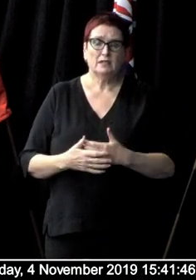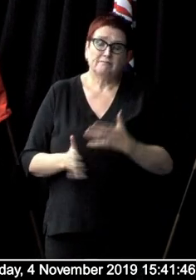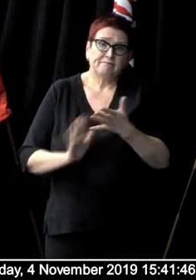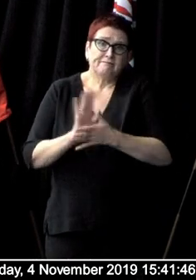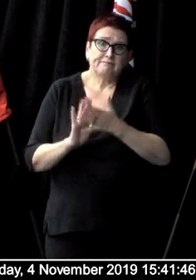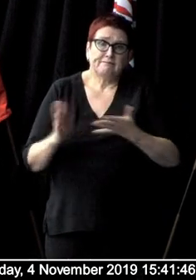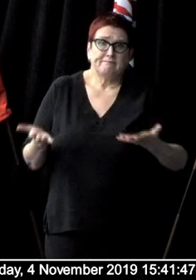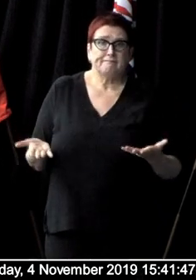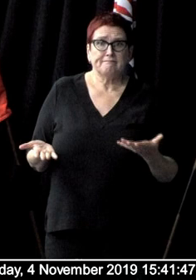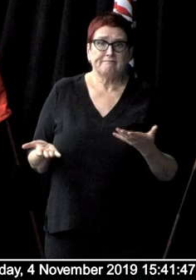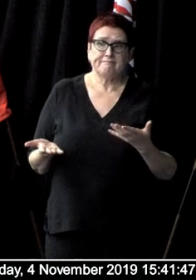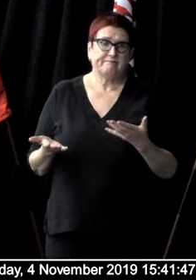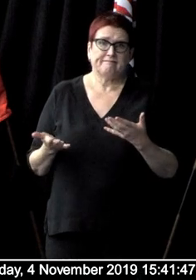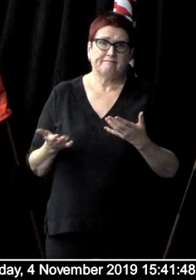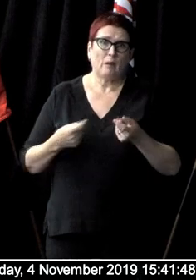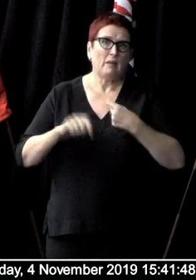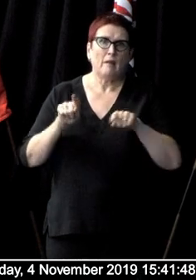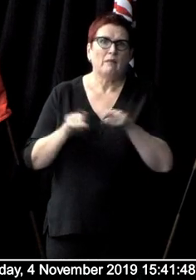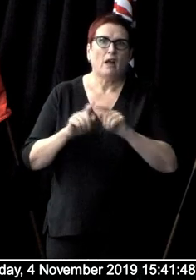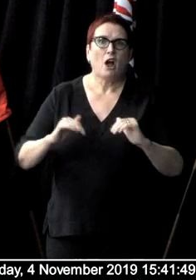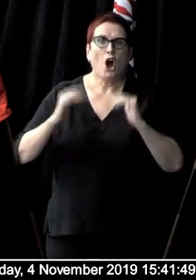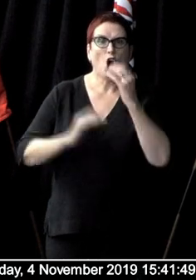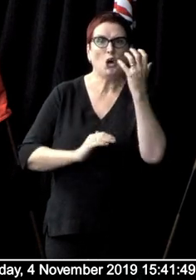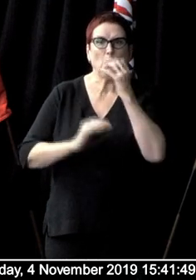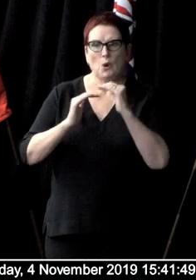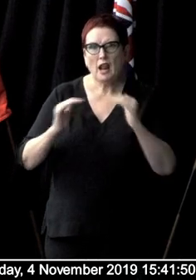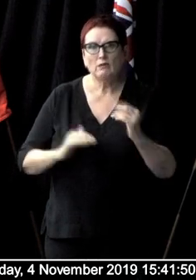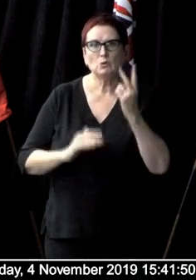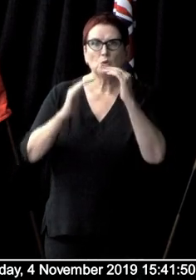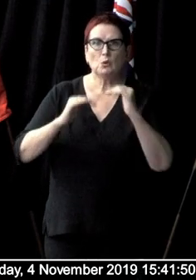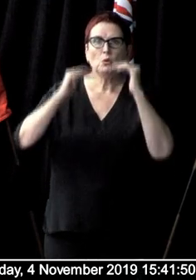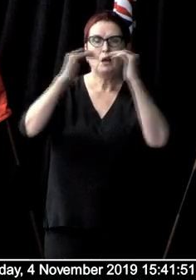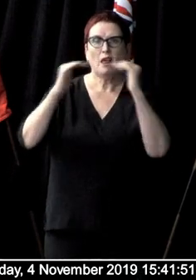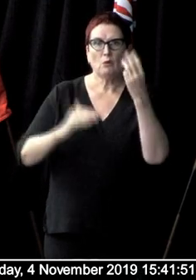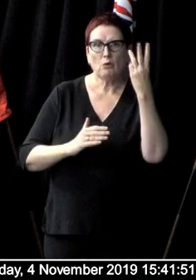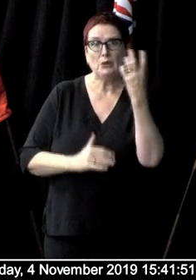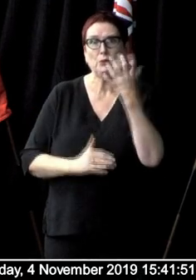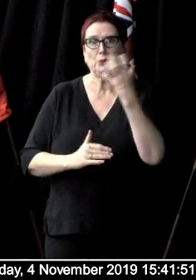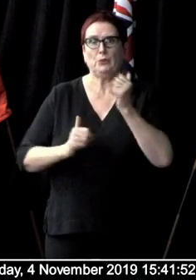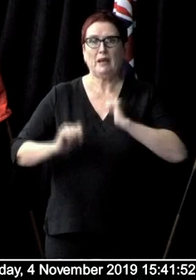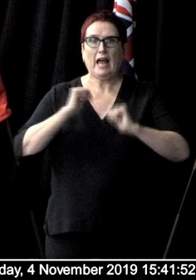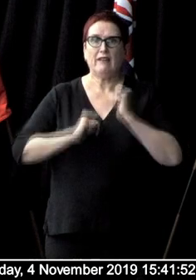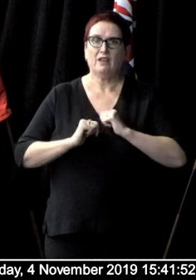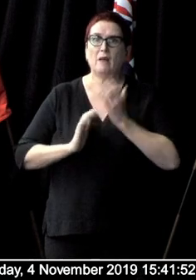constituted a level 2 or a level 3 behaviour, and the suspension has, has happened.